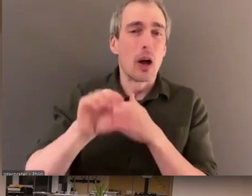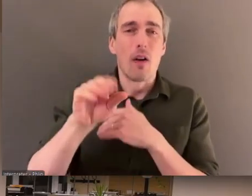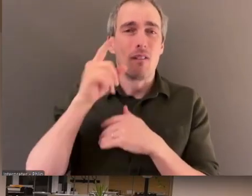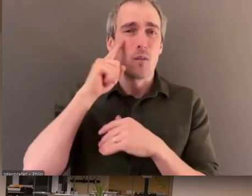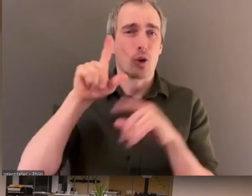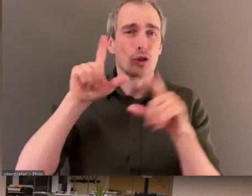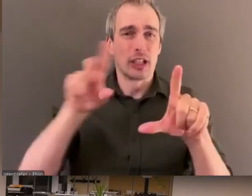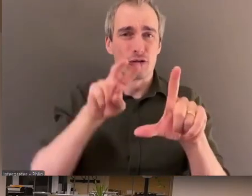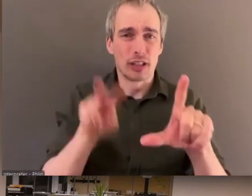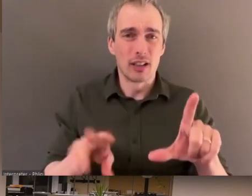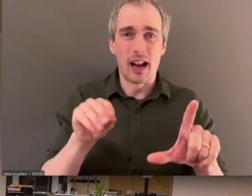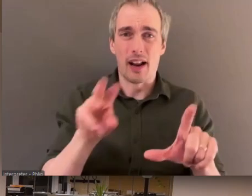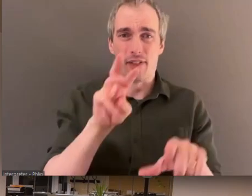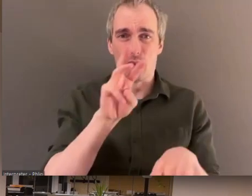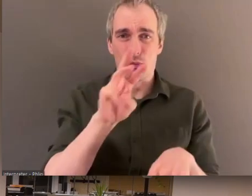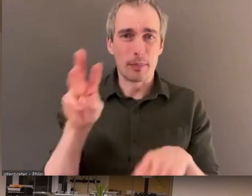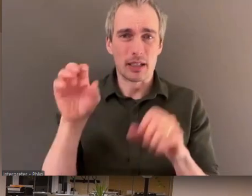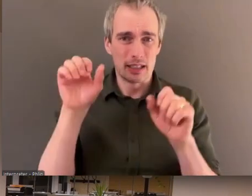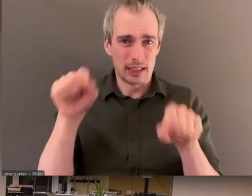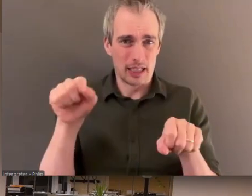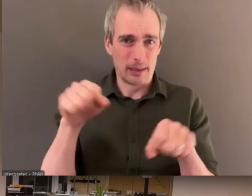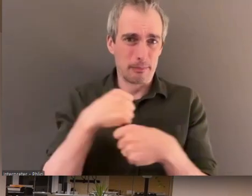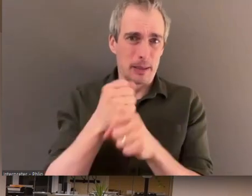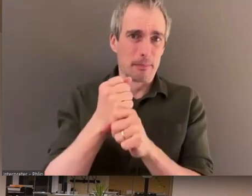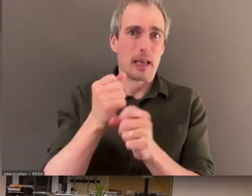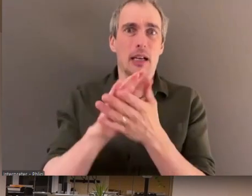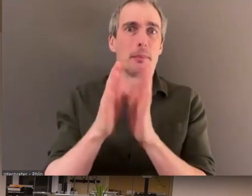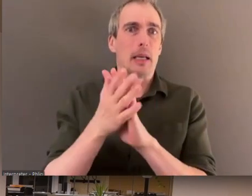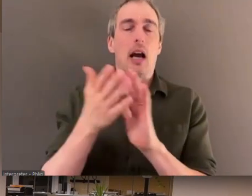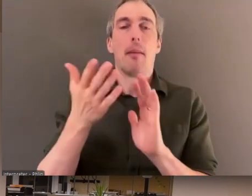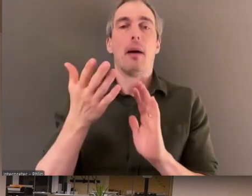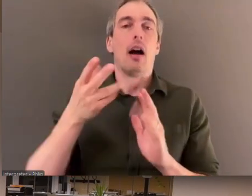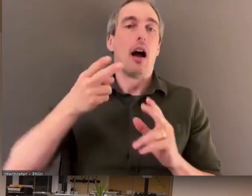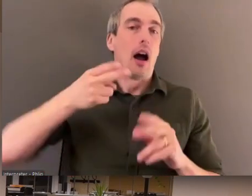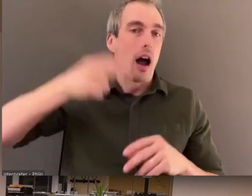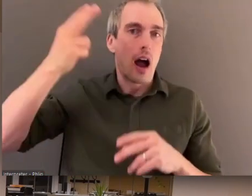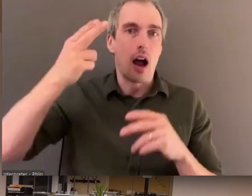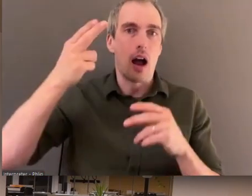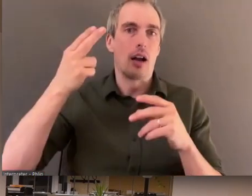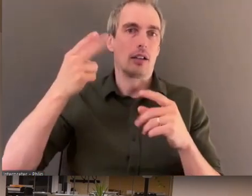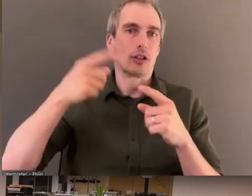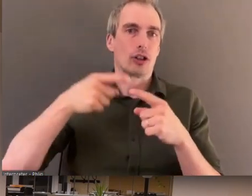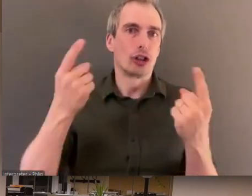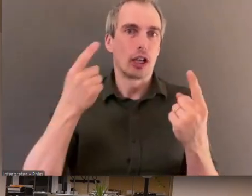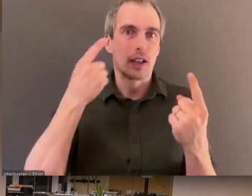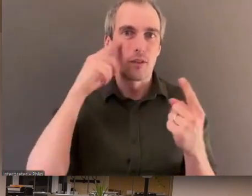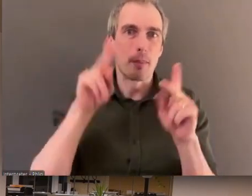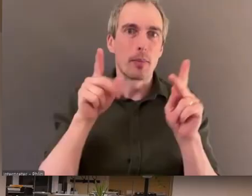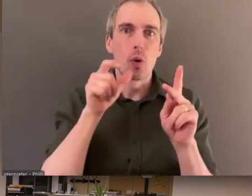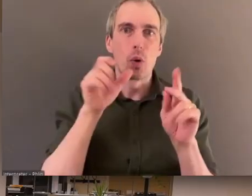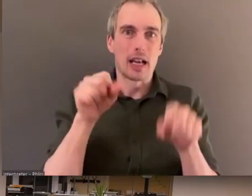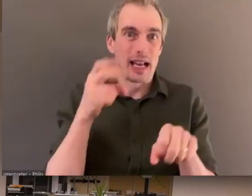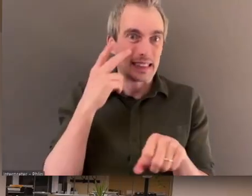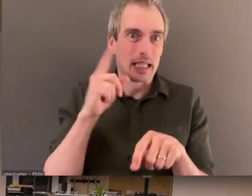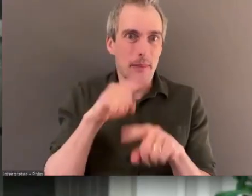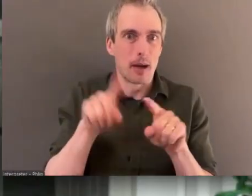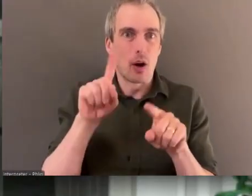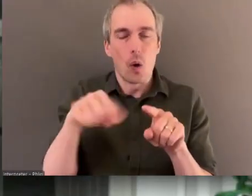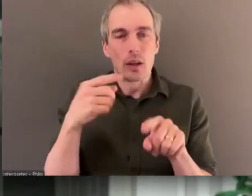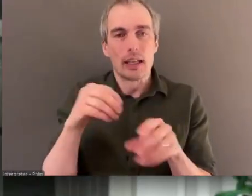contrast for those who have some vision but can only see in high contrast? Yeah, so there's a few aspects to that question.